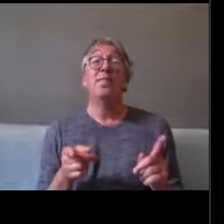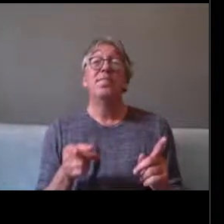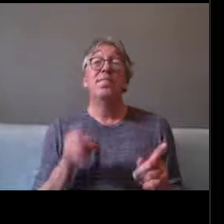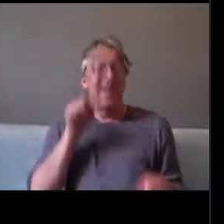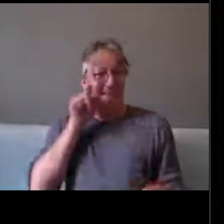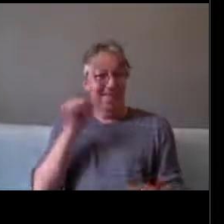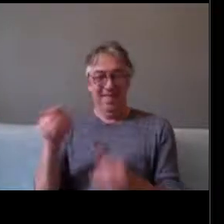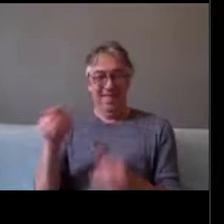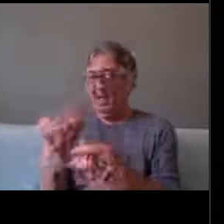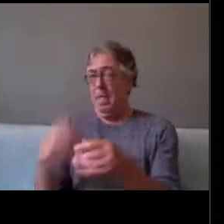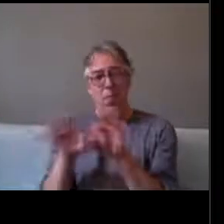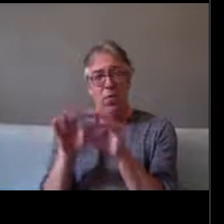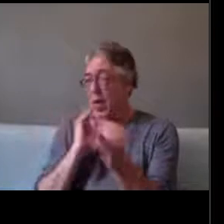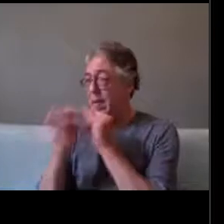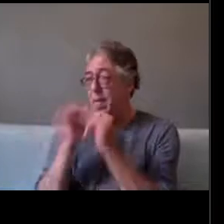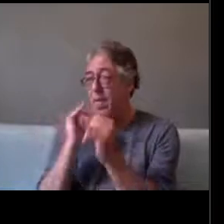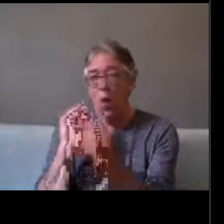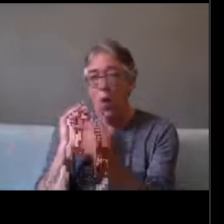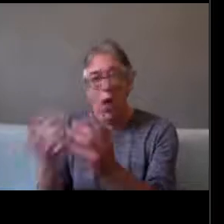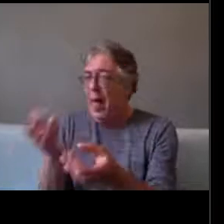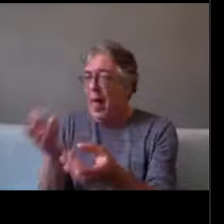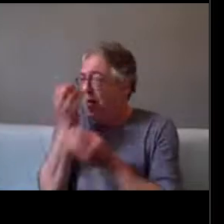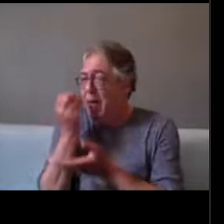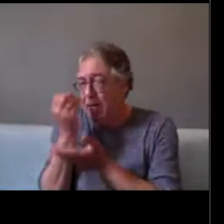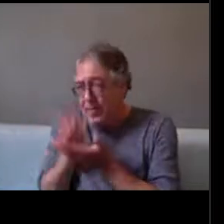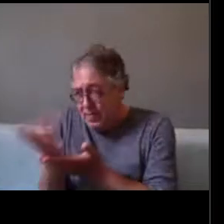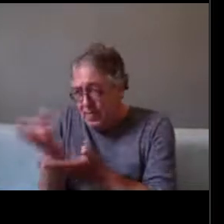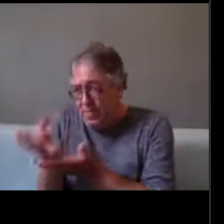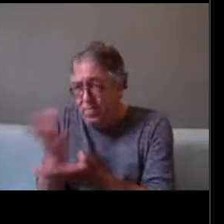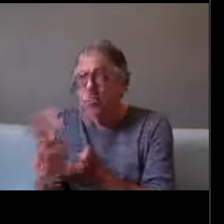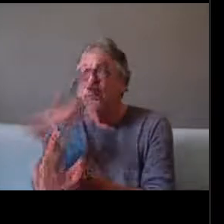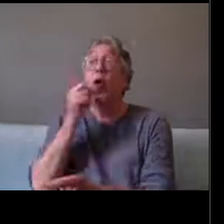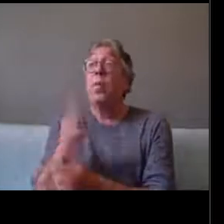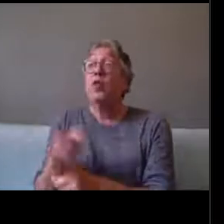It's equally important to learn from volunteers with a disability,